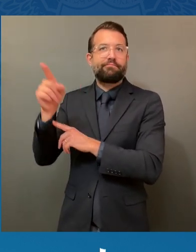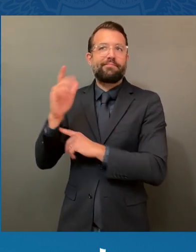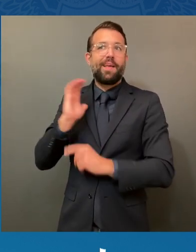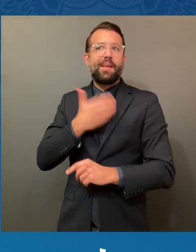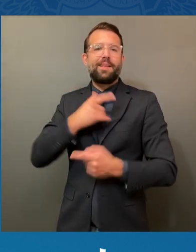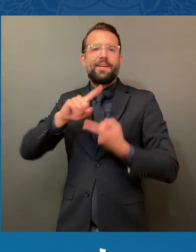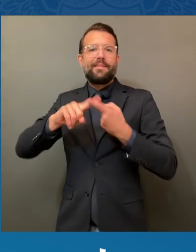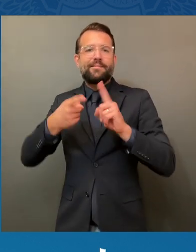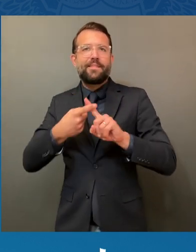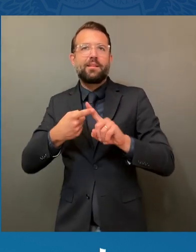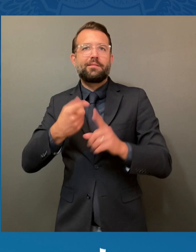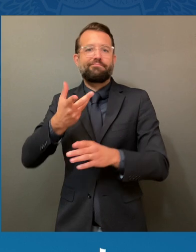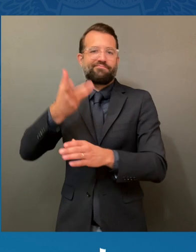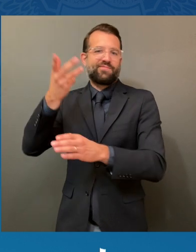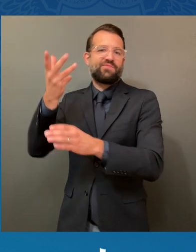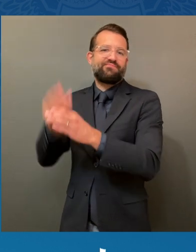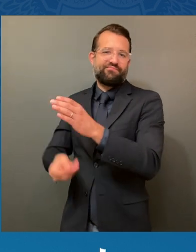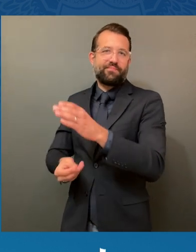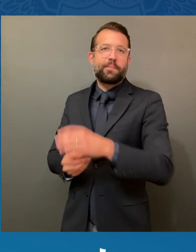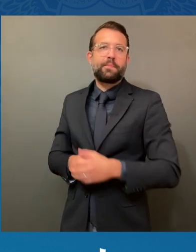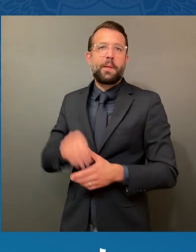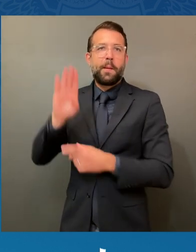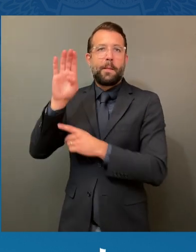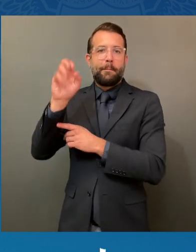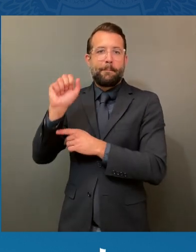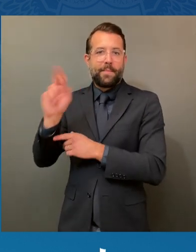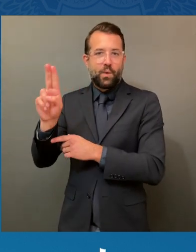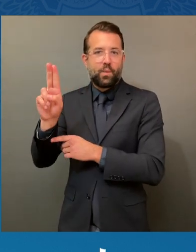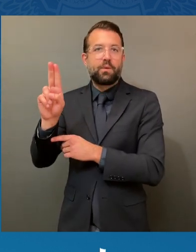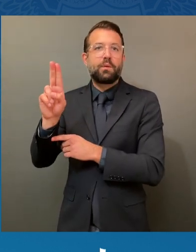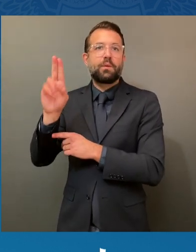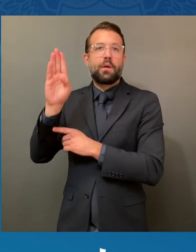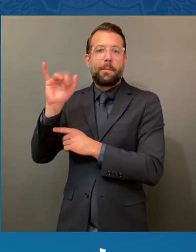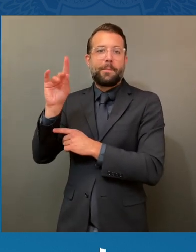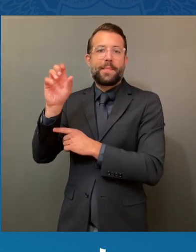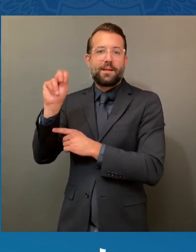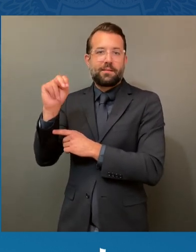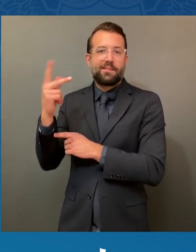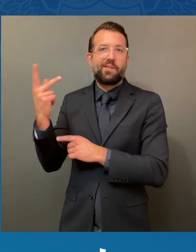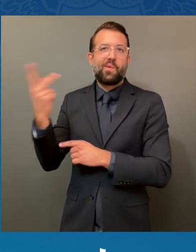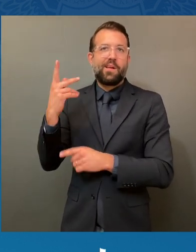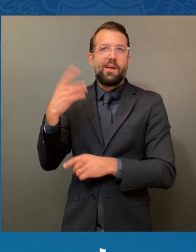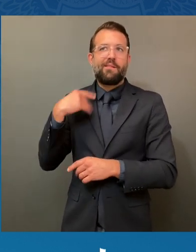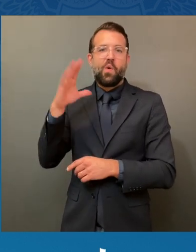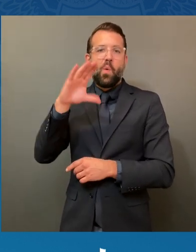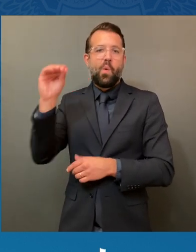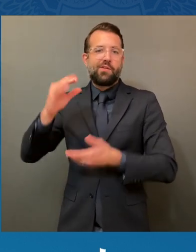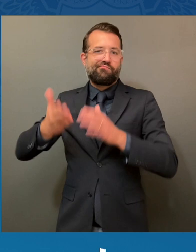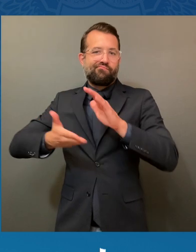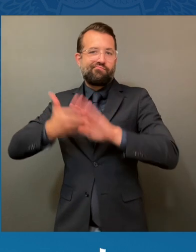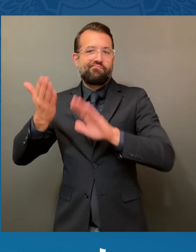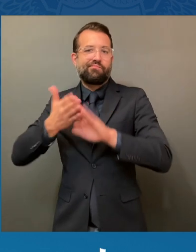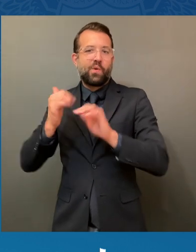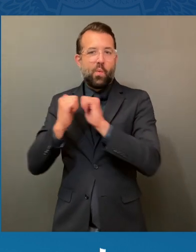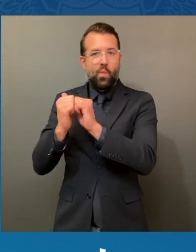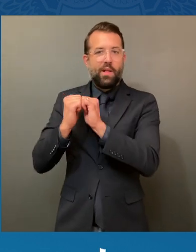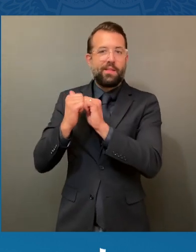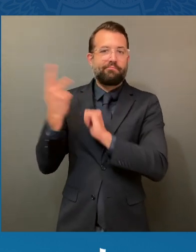He and I co-chaired DAGA together and often, with a lot of the other friends here, would talk -- it felt like almost on a daily basis --